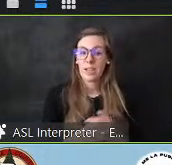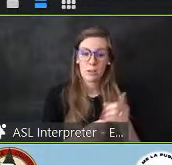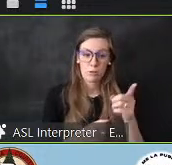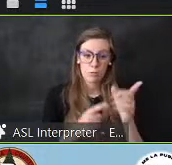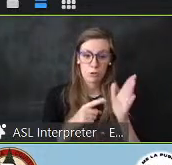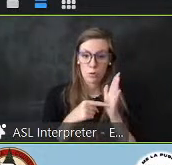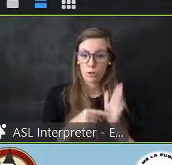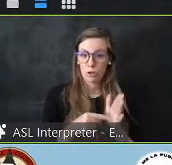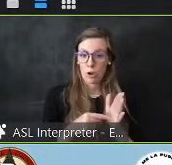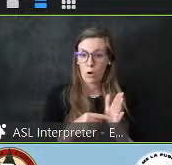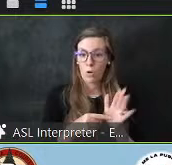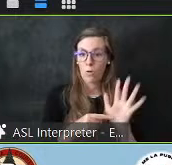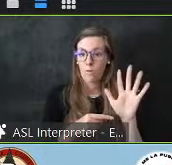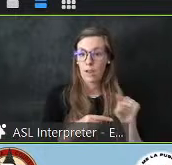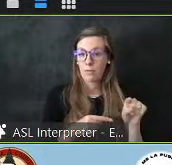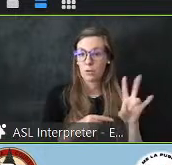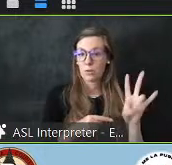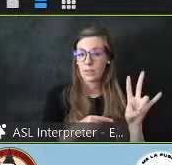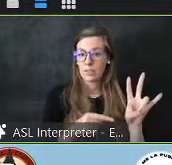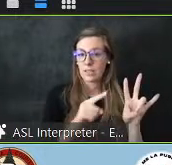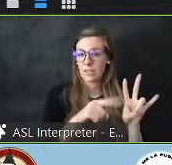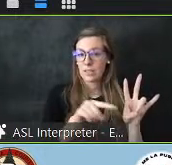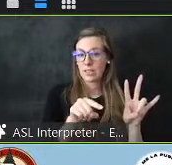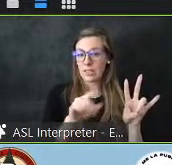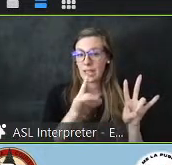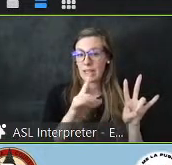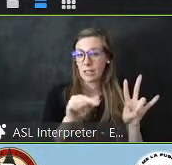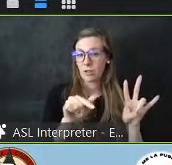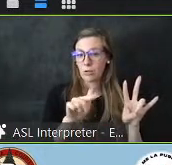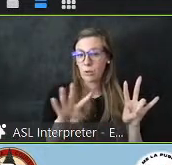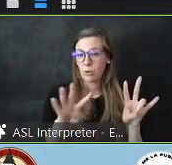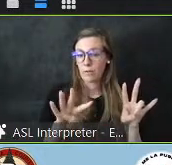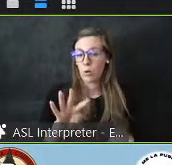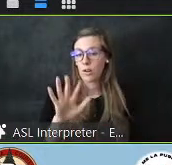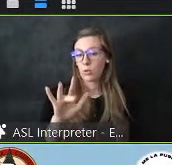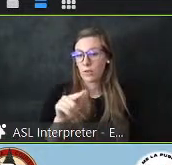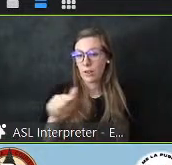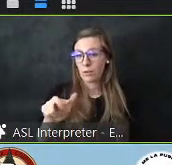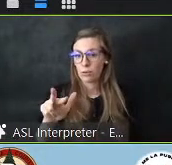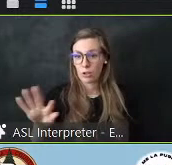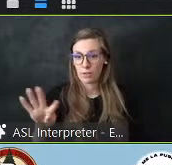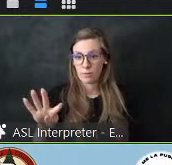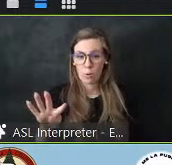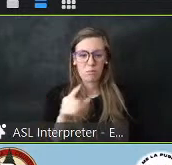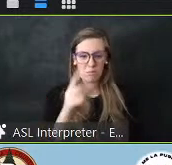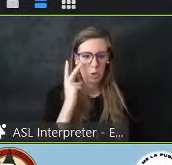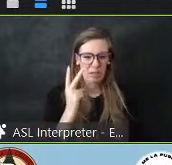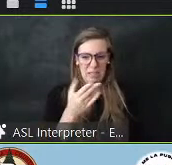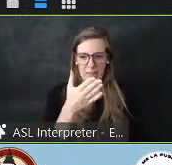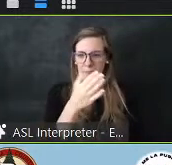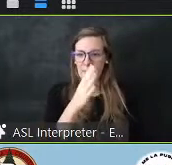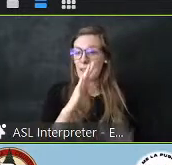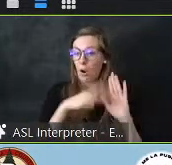And geographical terms, the positive rate